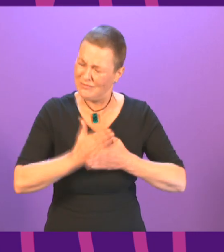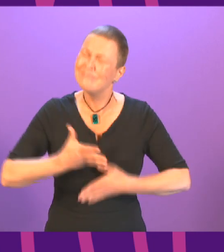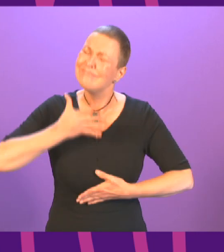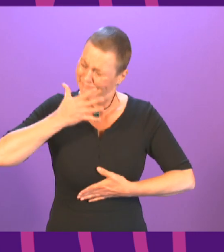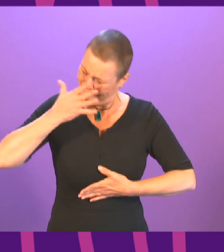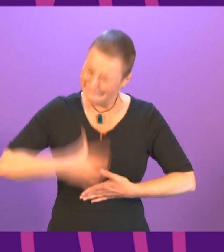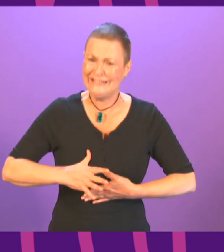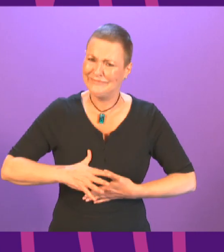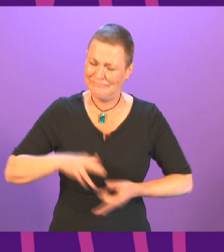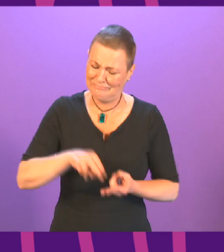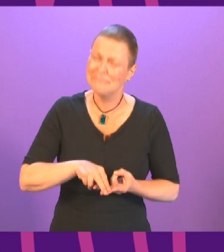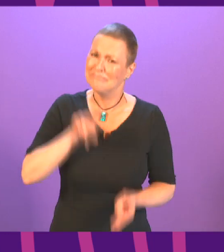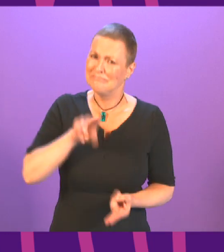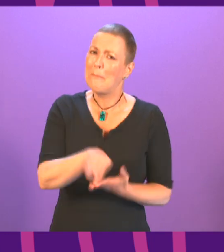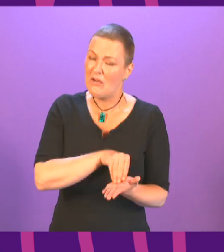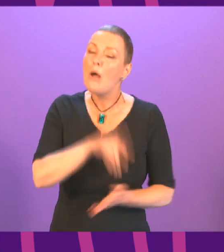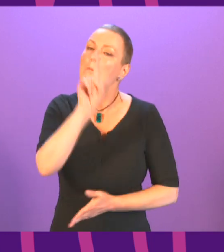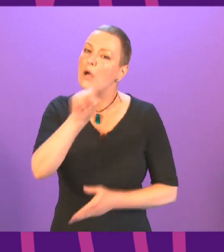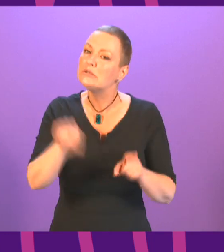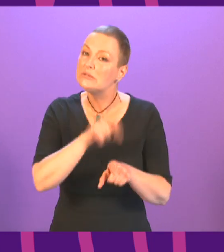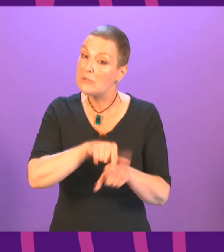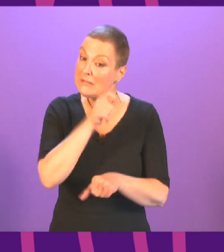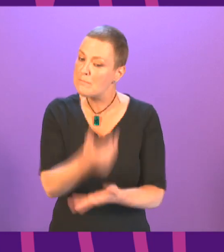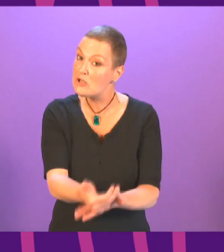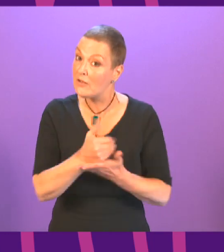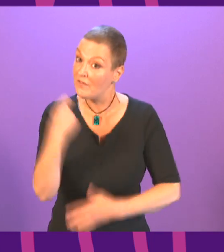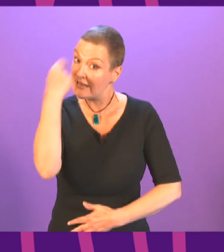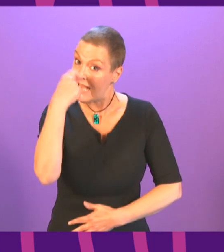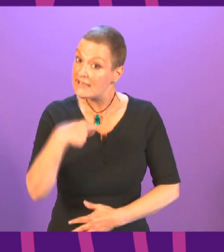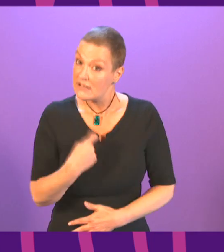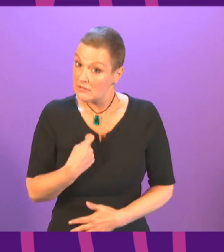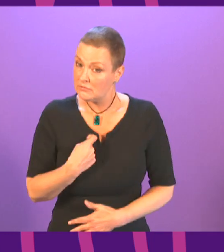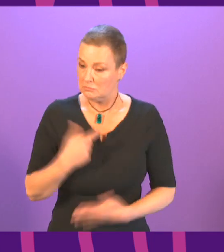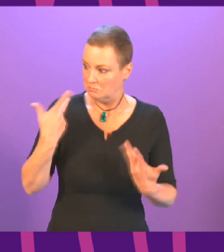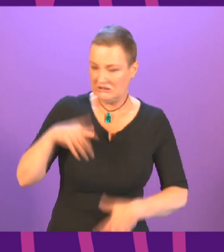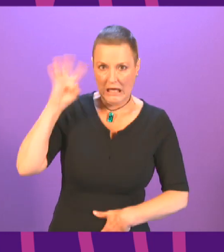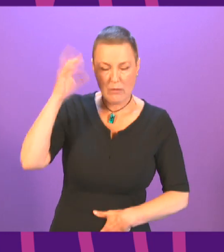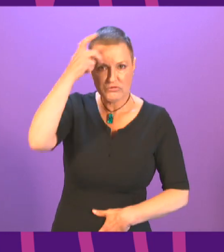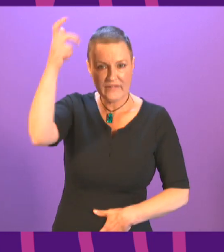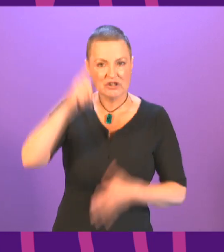a pay rise, but they also all deserve the protection of testing. We have heard about